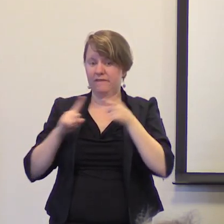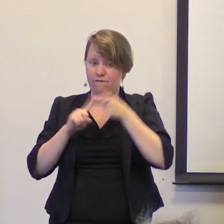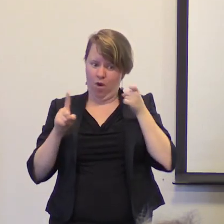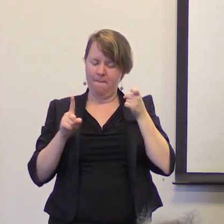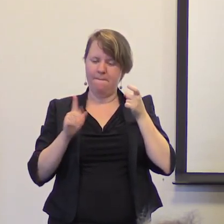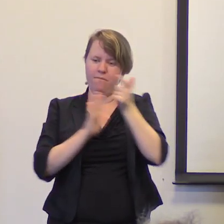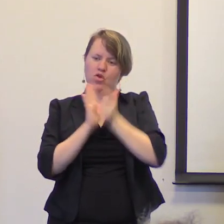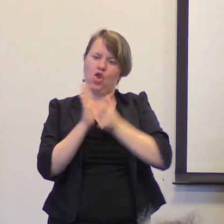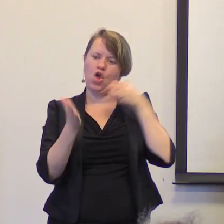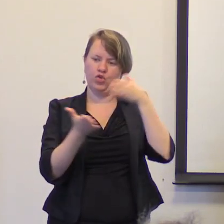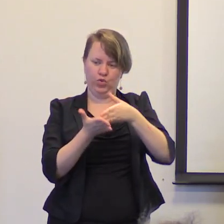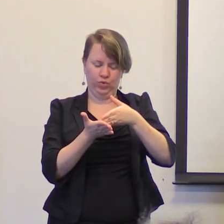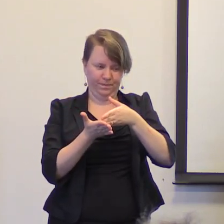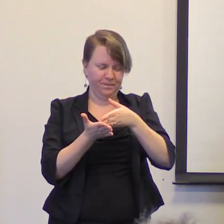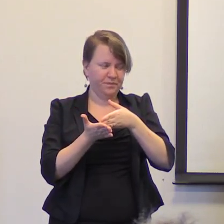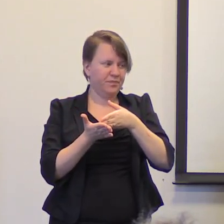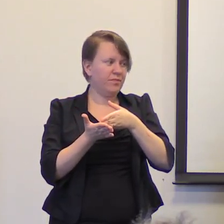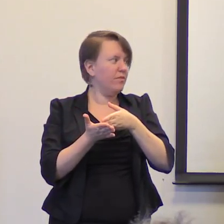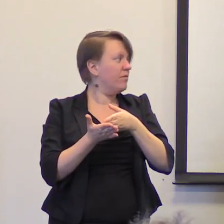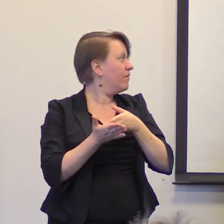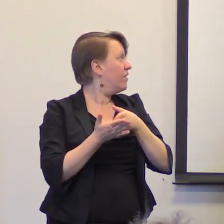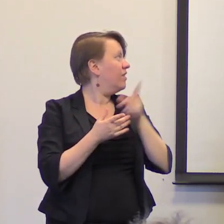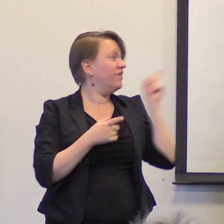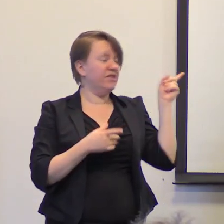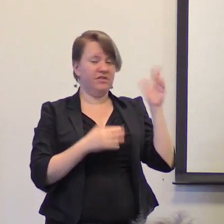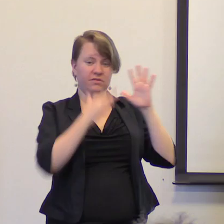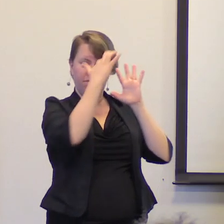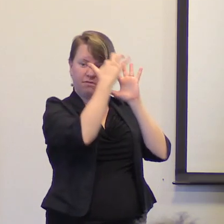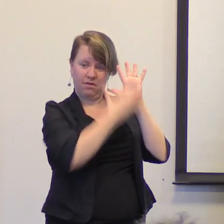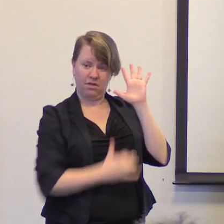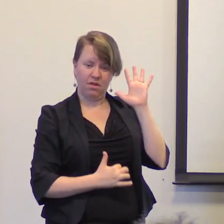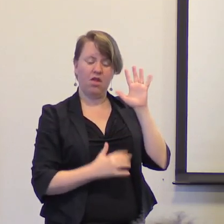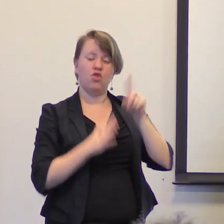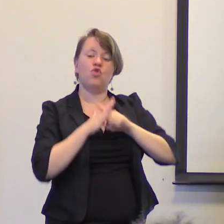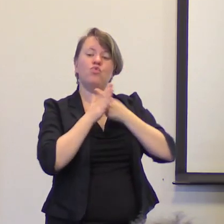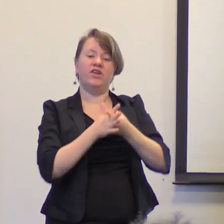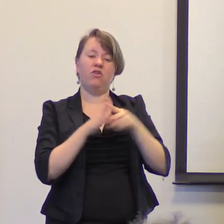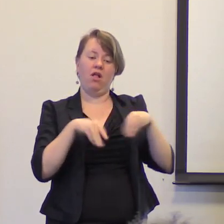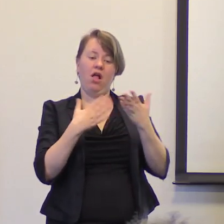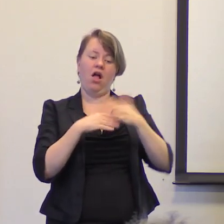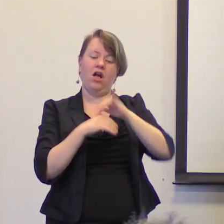This is the executive order, the original one that was issued on January 27, which,